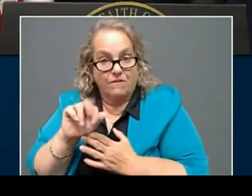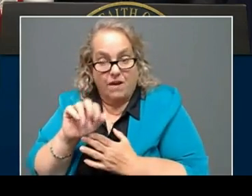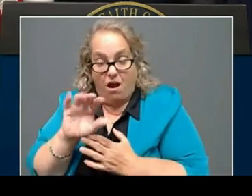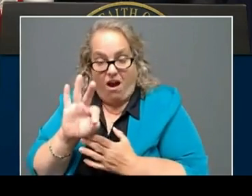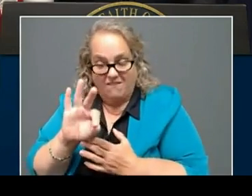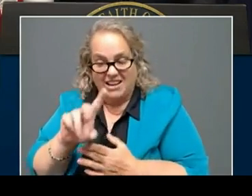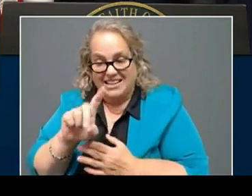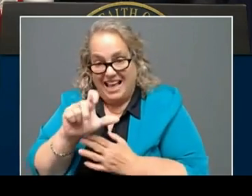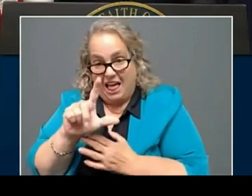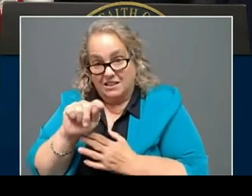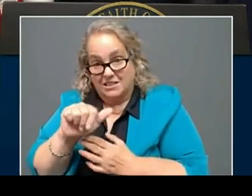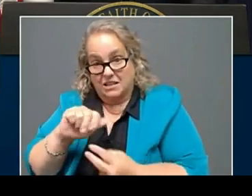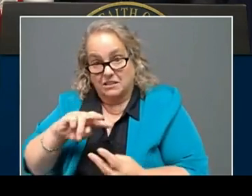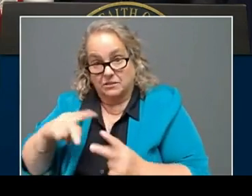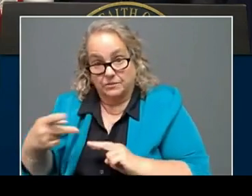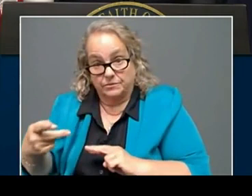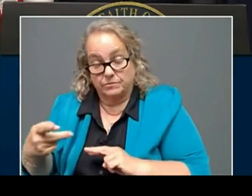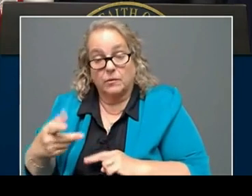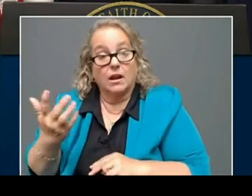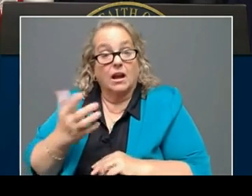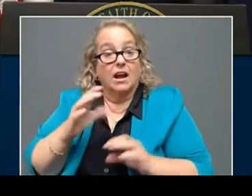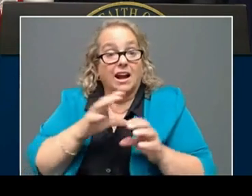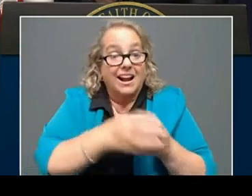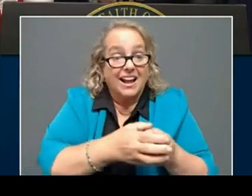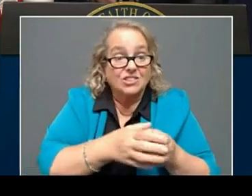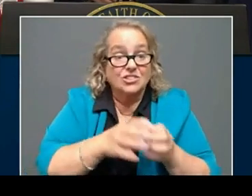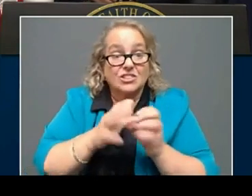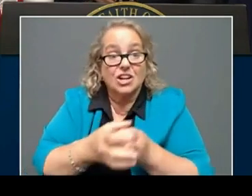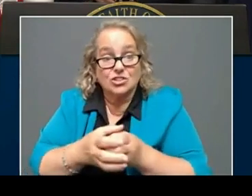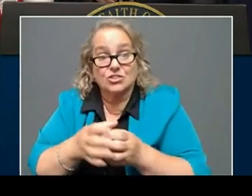clusters that were identifying are increasing. You would expect that with